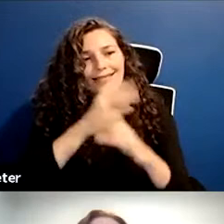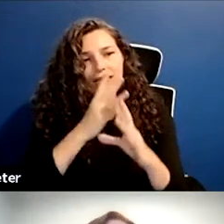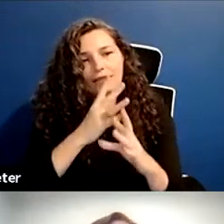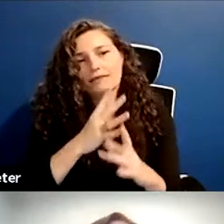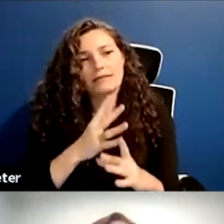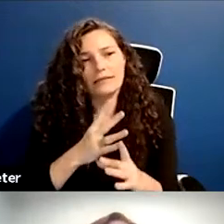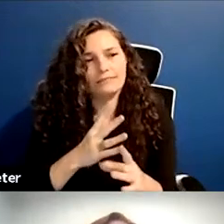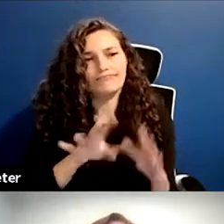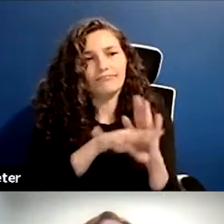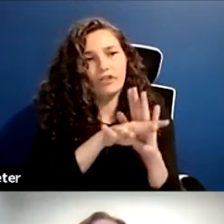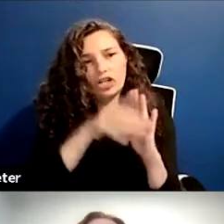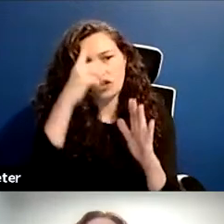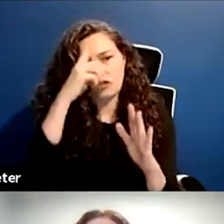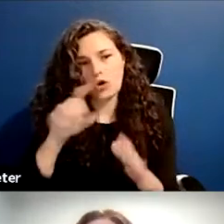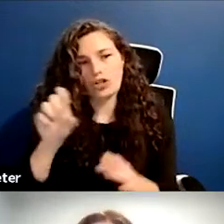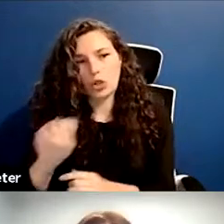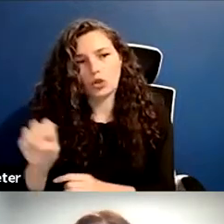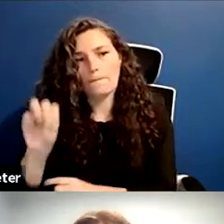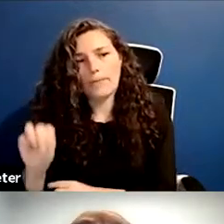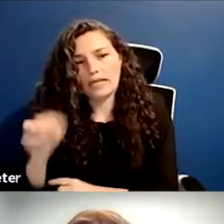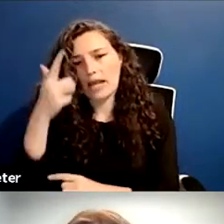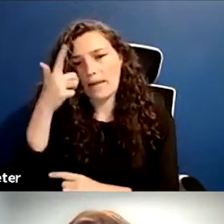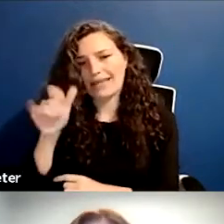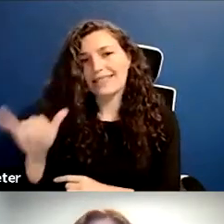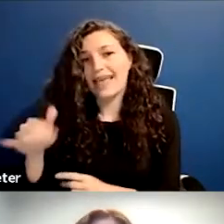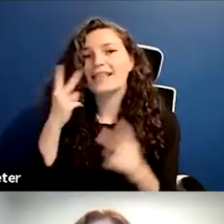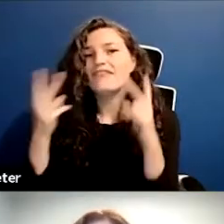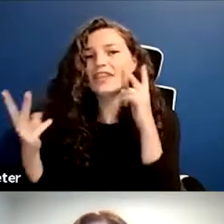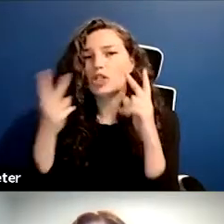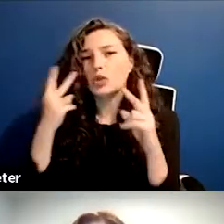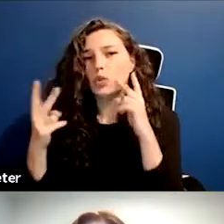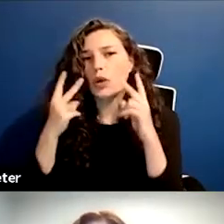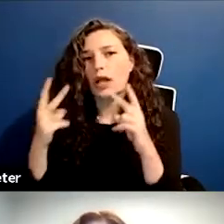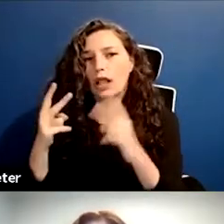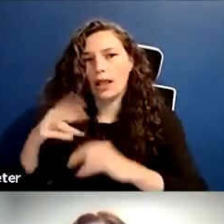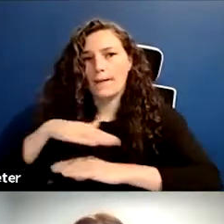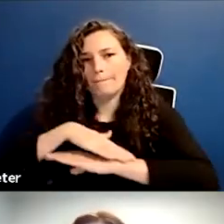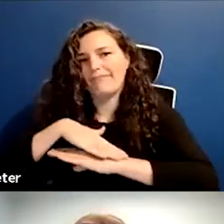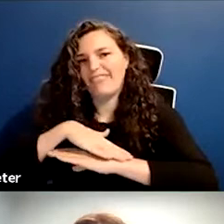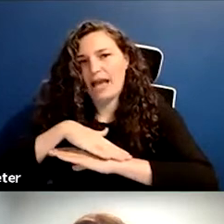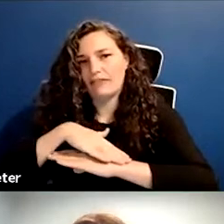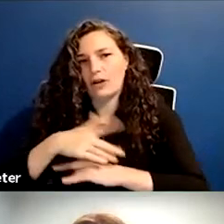We realized that social media is a visual medium and podcasts, of course, are audio content.